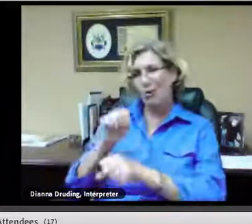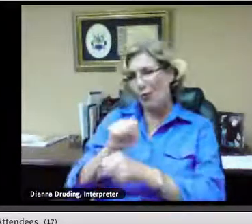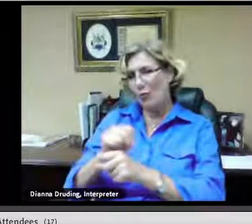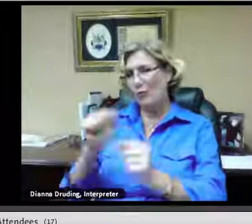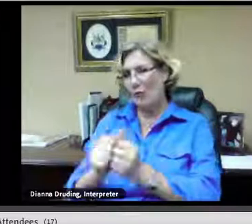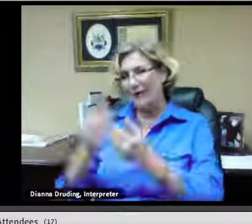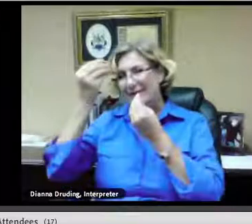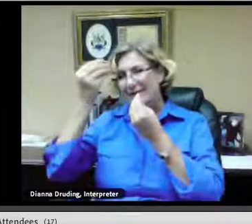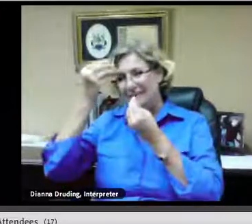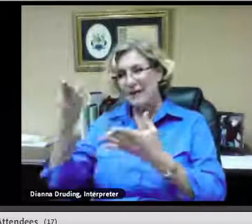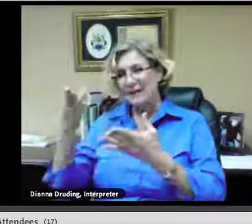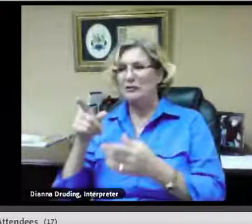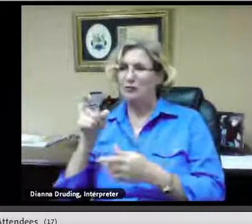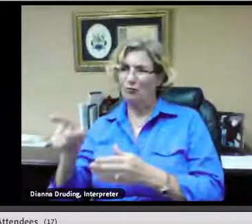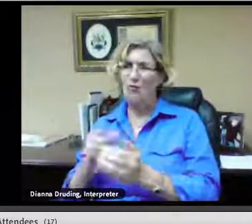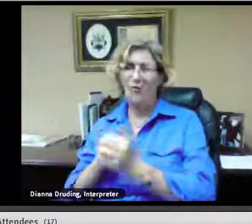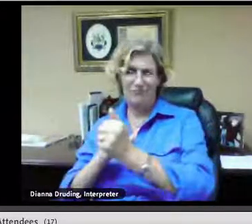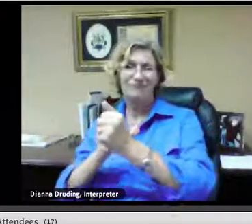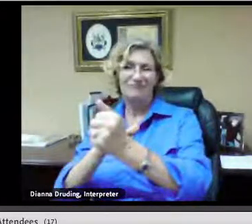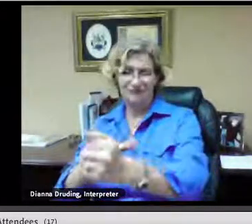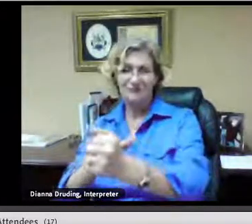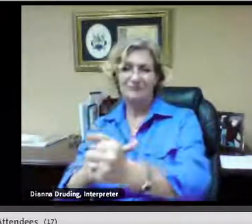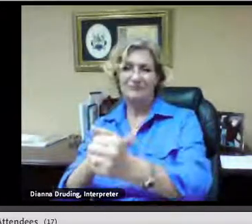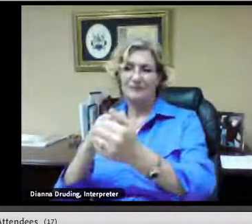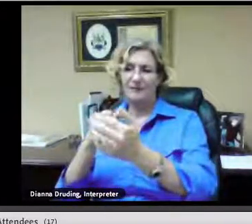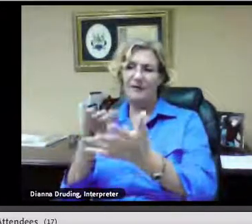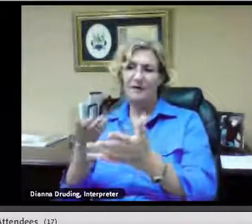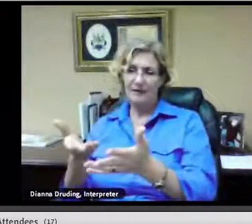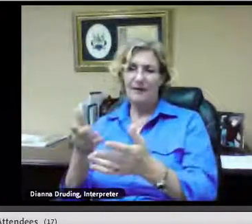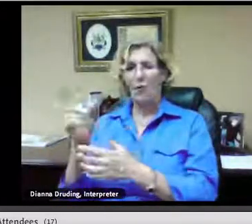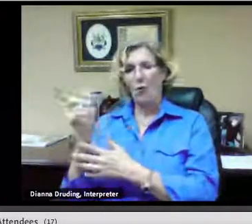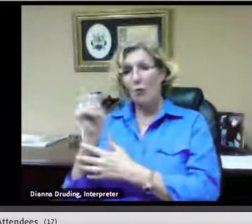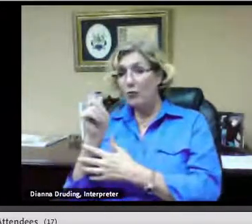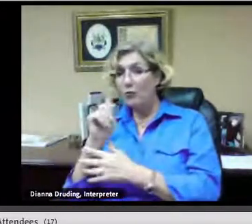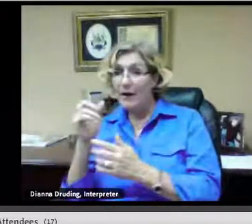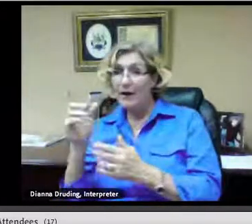you know, where do you go to get information? That's the primary goal.